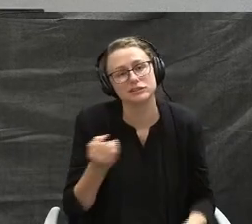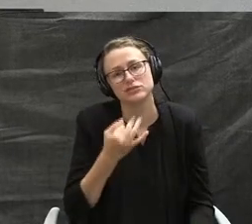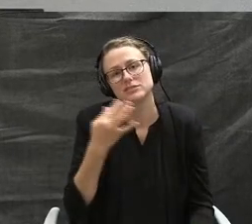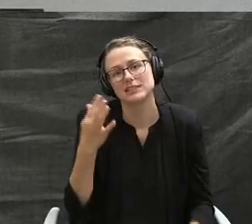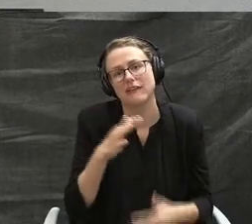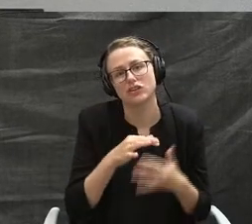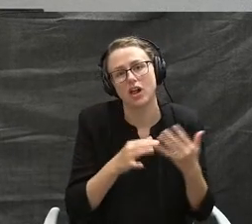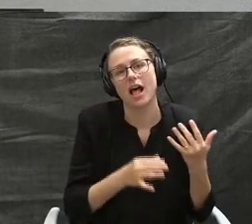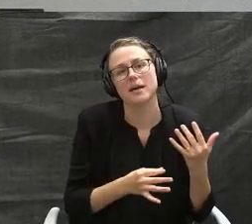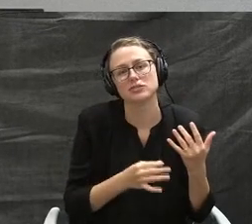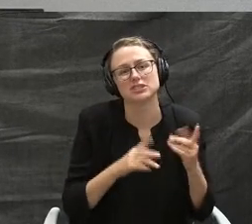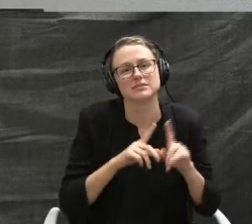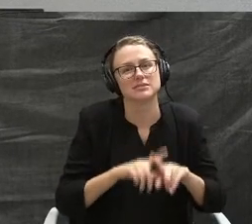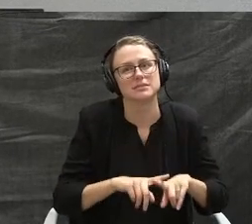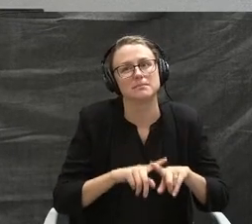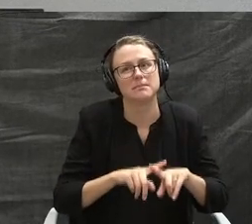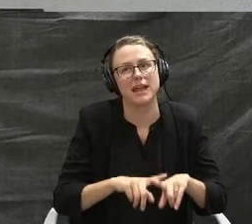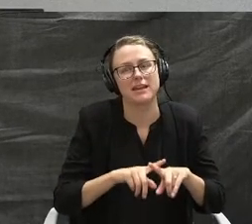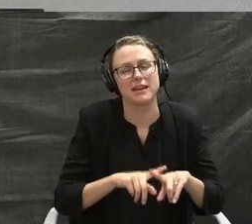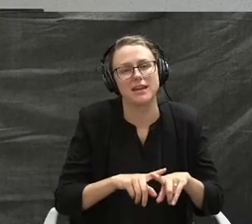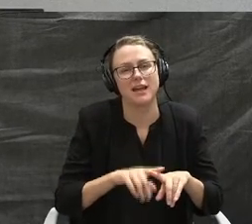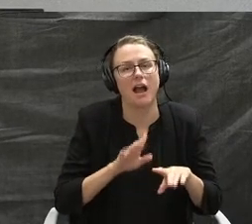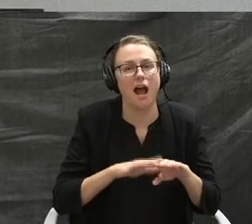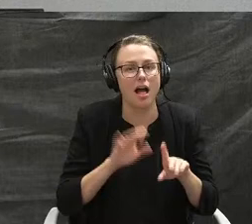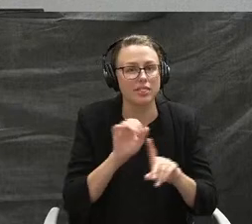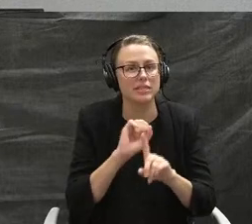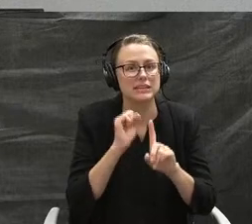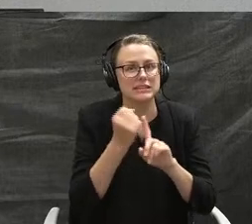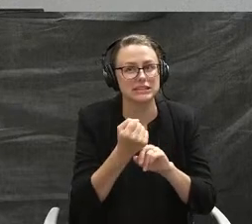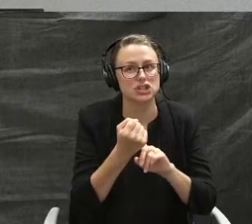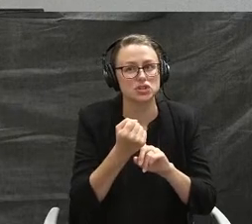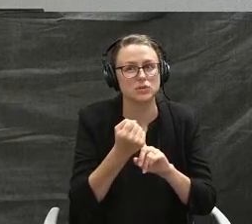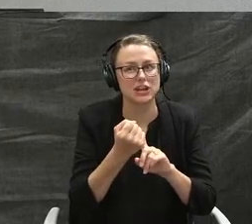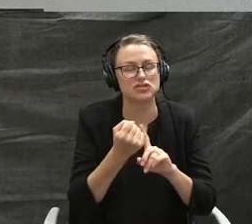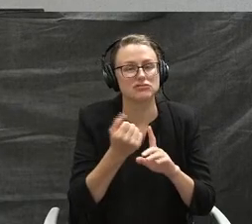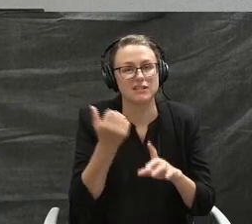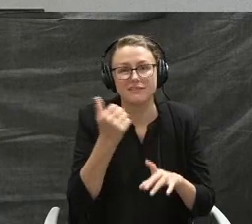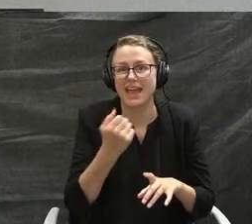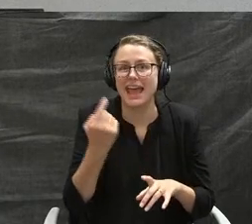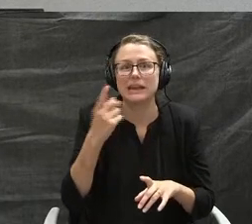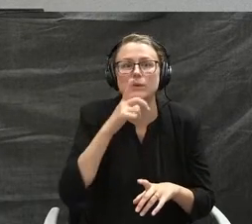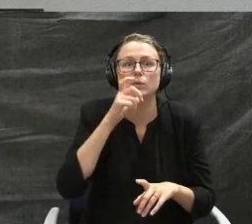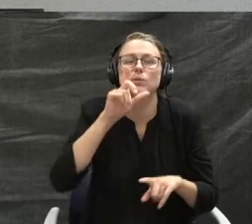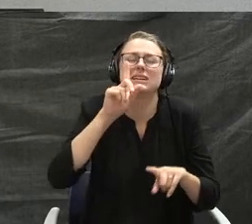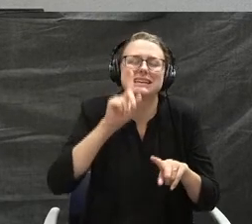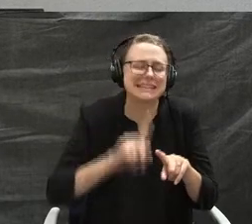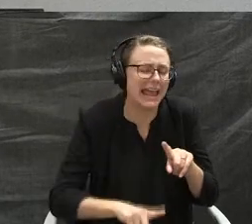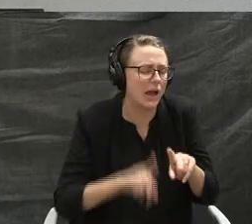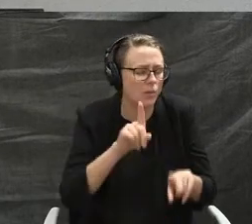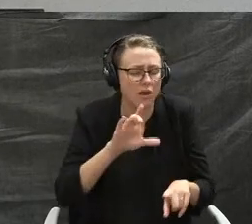upon the situation of anyone who can't absolutely can't wear a mask or a shield.